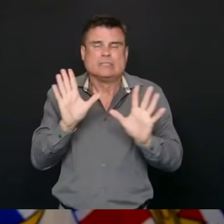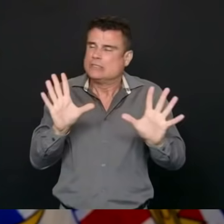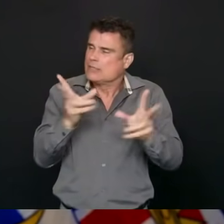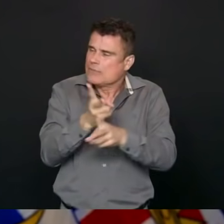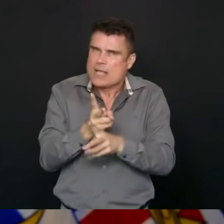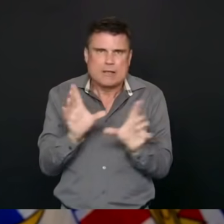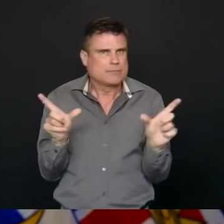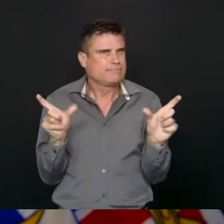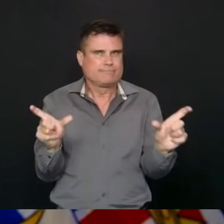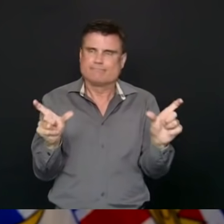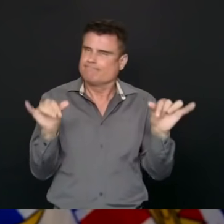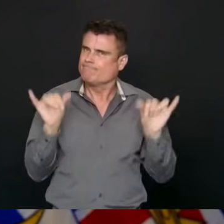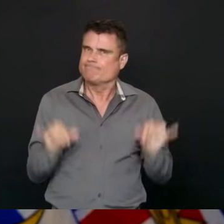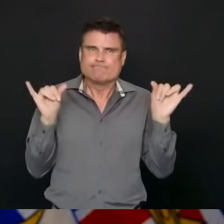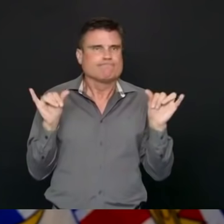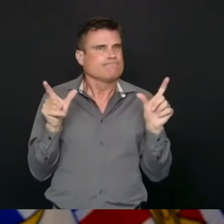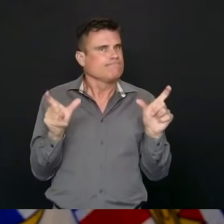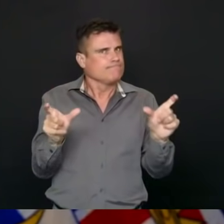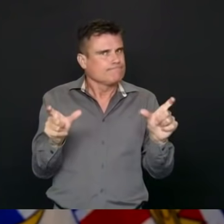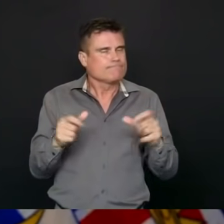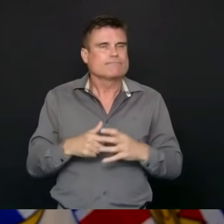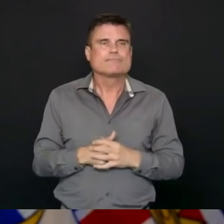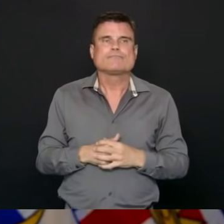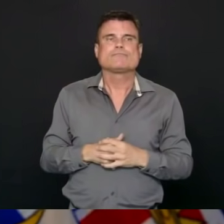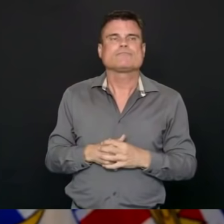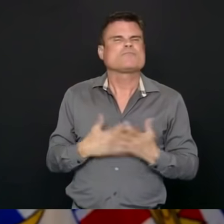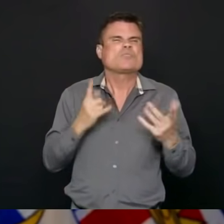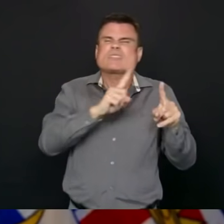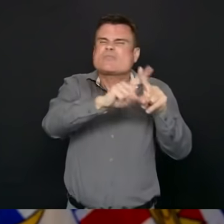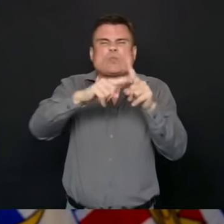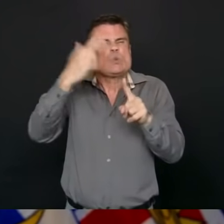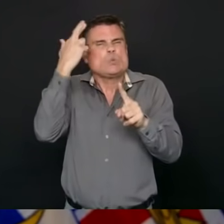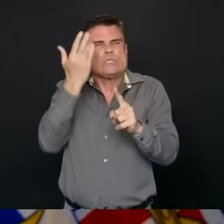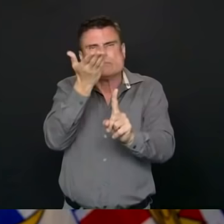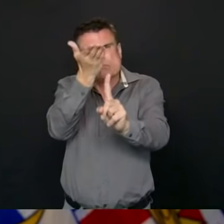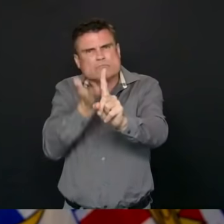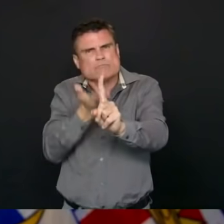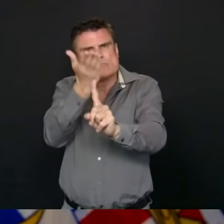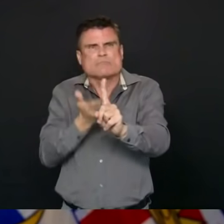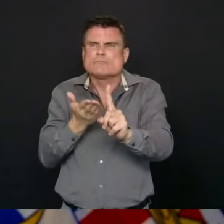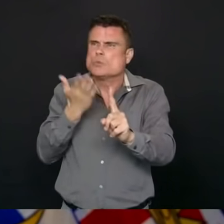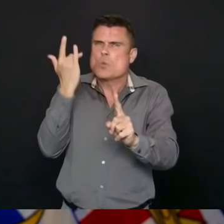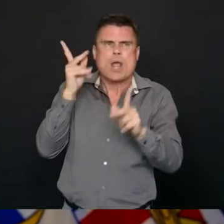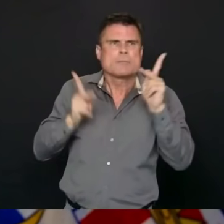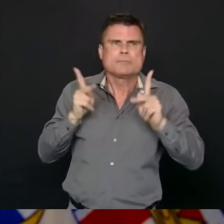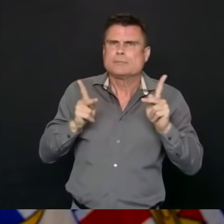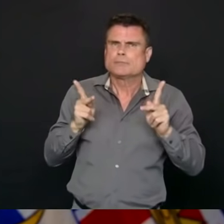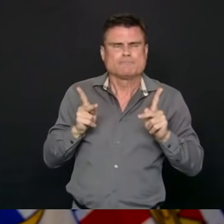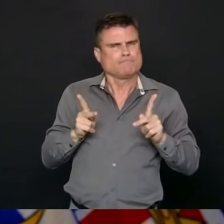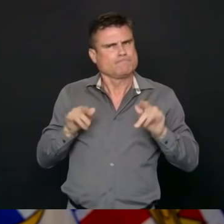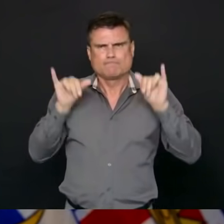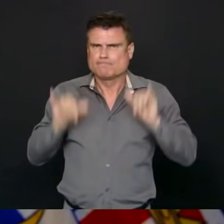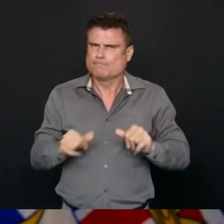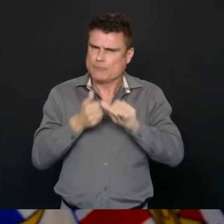you are taking now and looking to others to help support you in doing that. You may need to keep your circle quite small